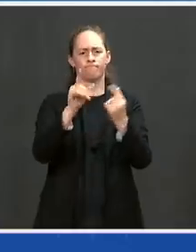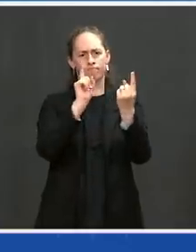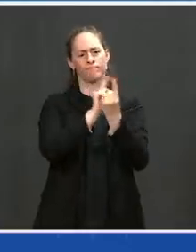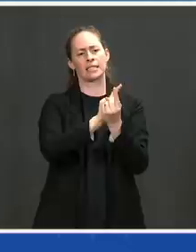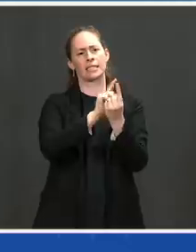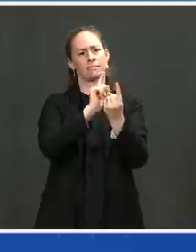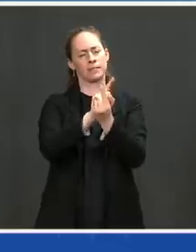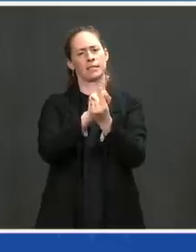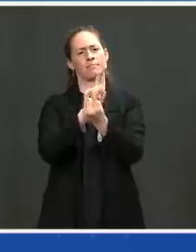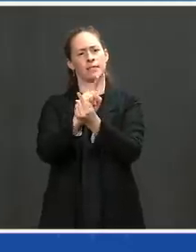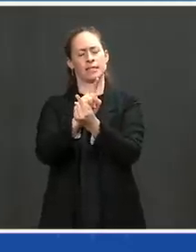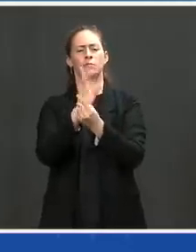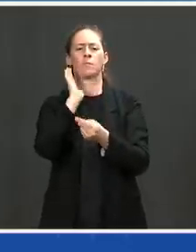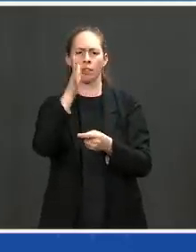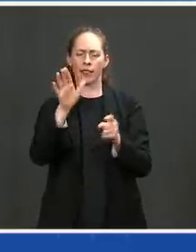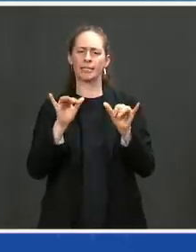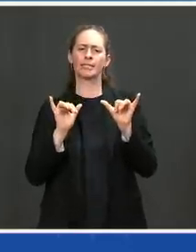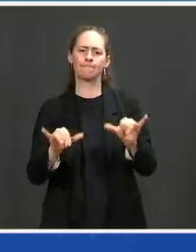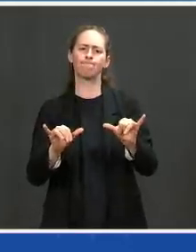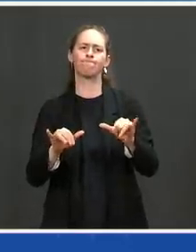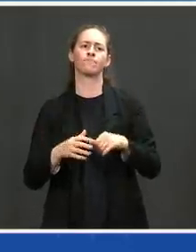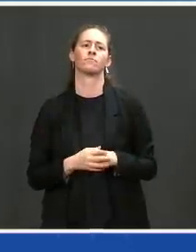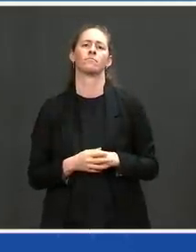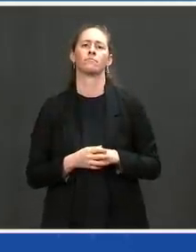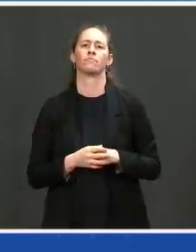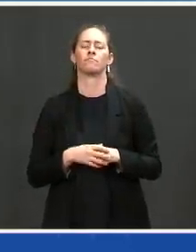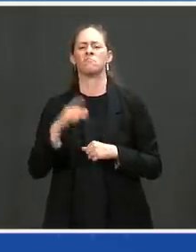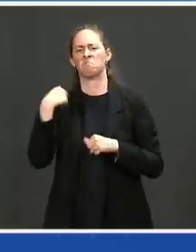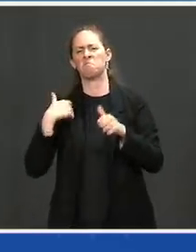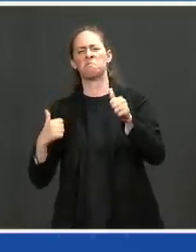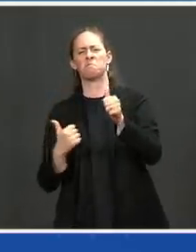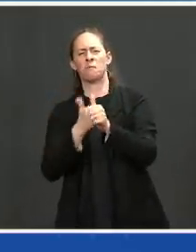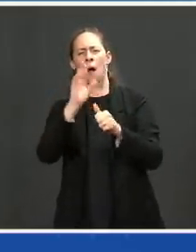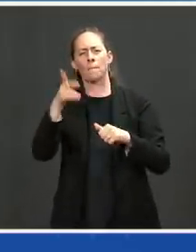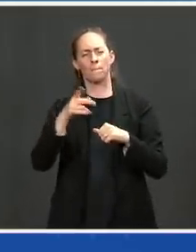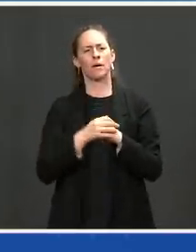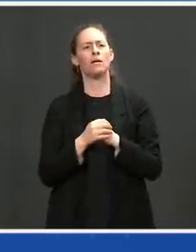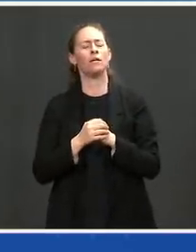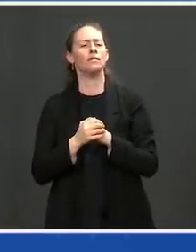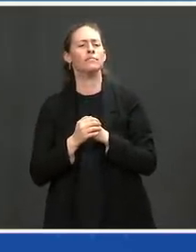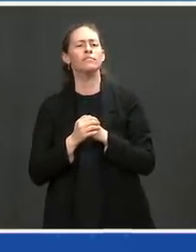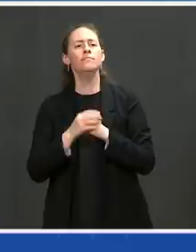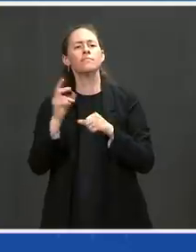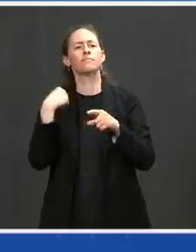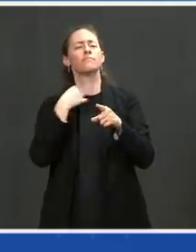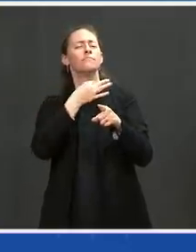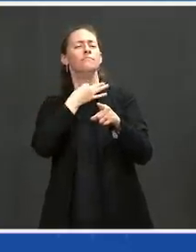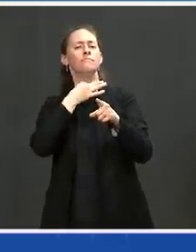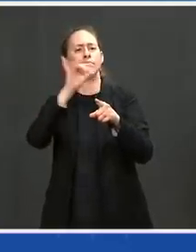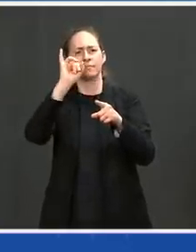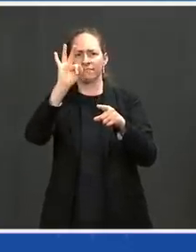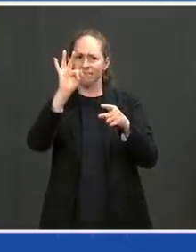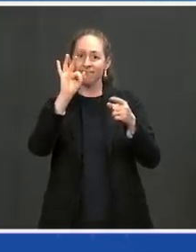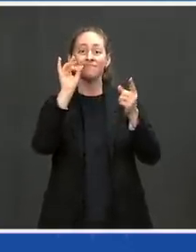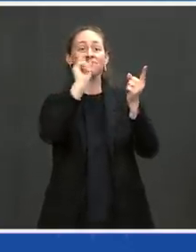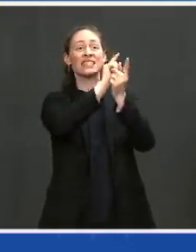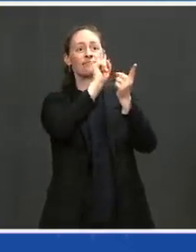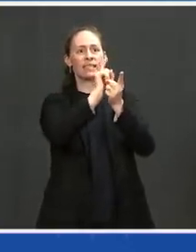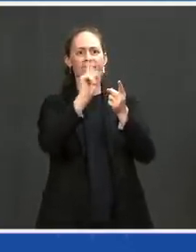can your presidency be a success if you can't make progress on those four challenges: climate change, immigration reform, gun control, voting rights?